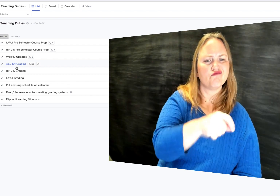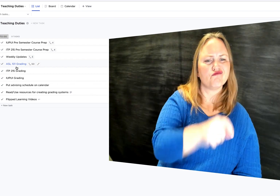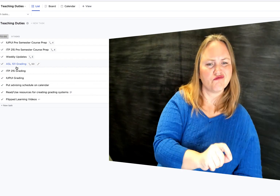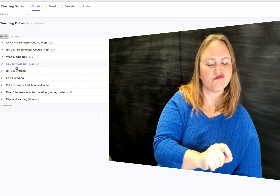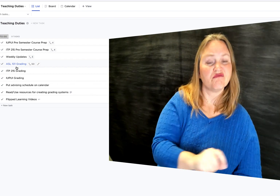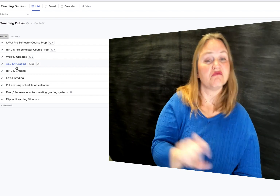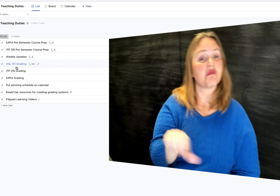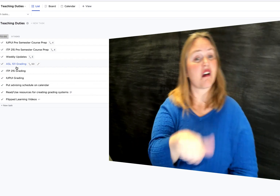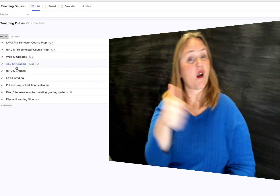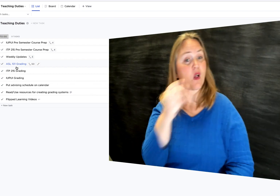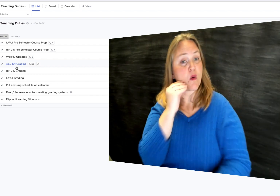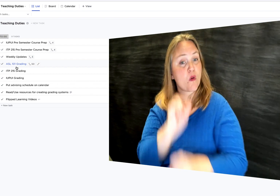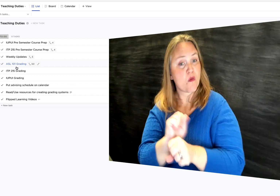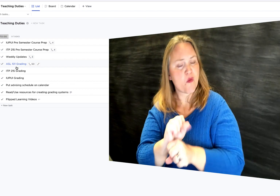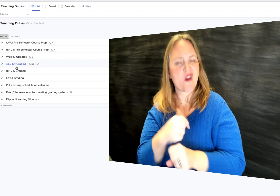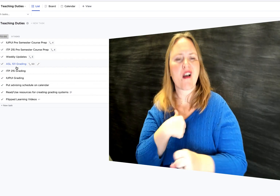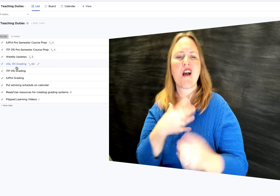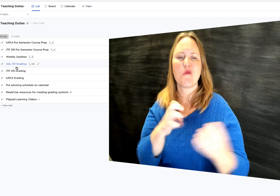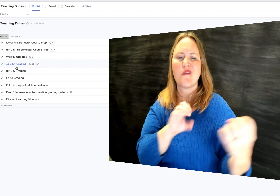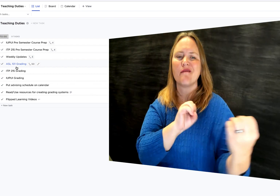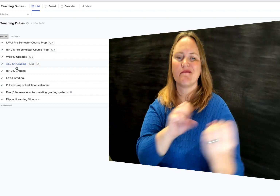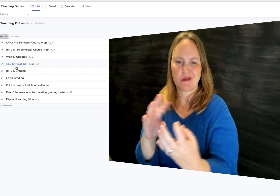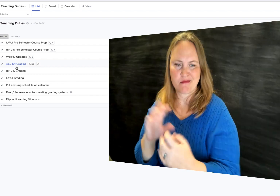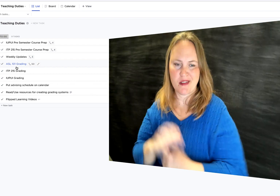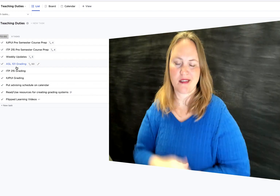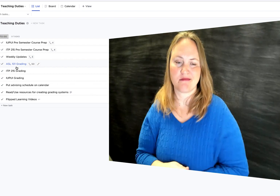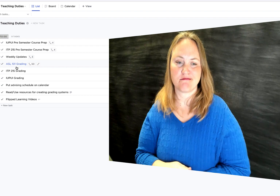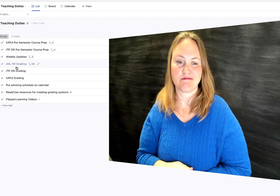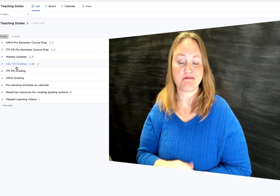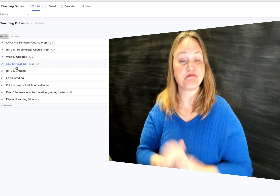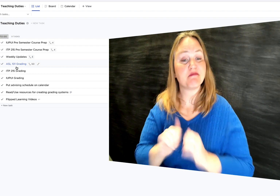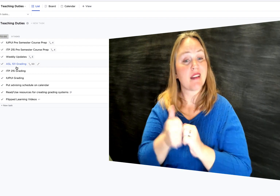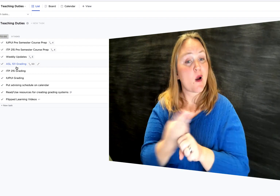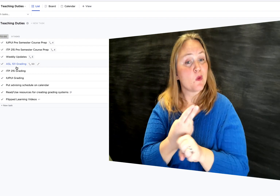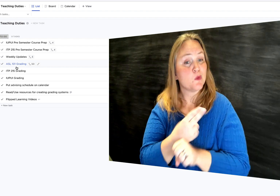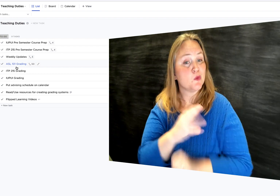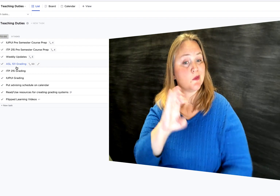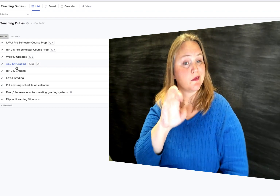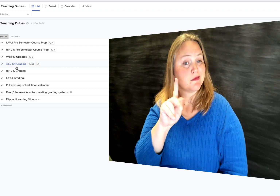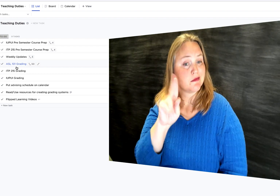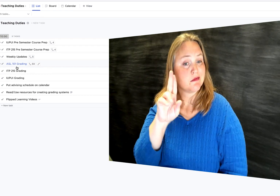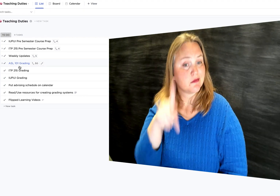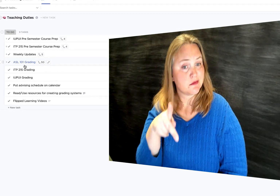So I keep track of this in ClickUp by having a specific area in ClickUp,